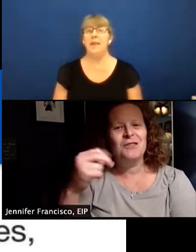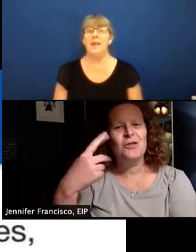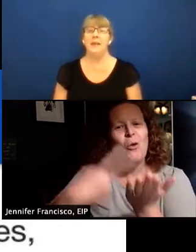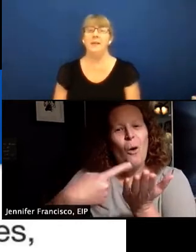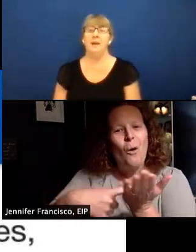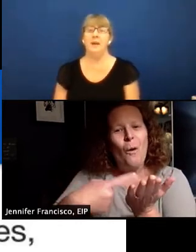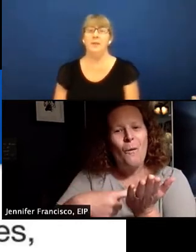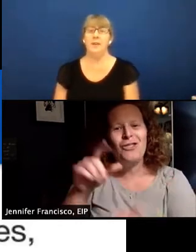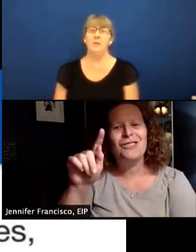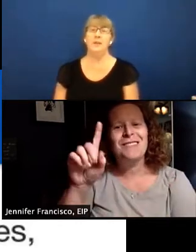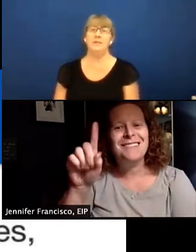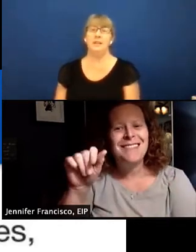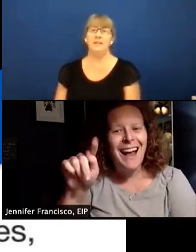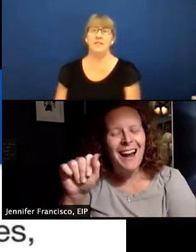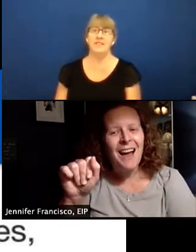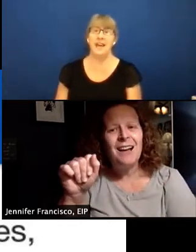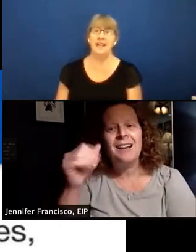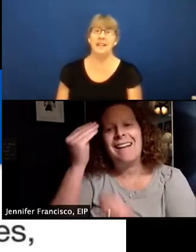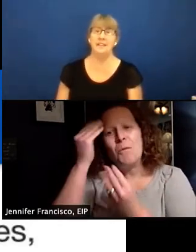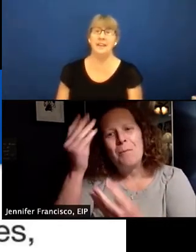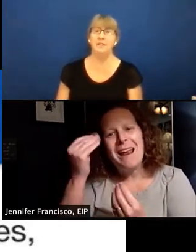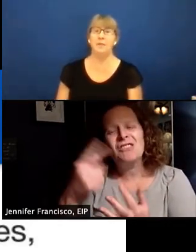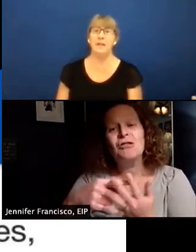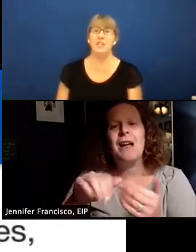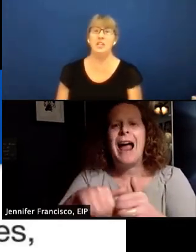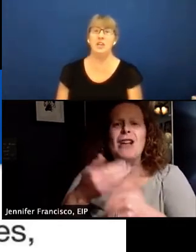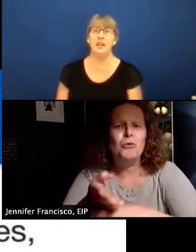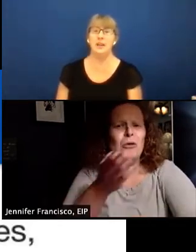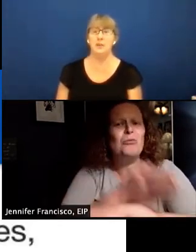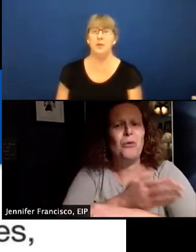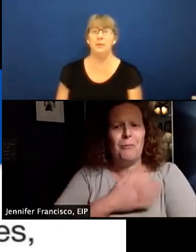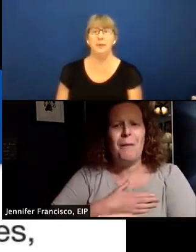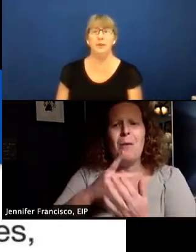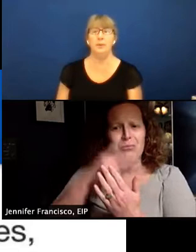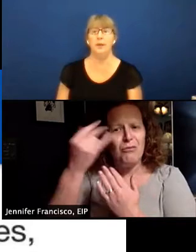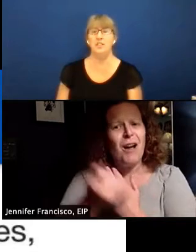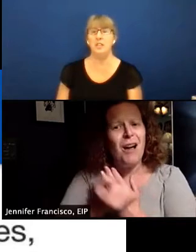And there we discussed the data and the information on how to improve our projects.